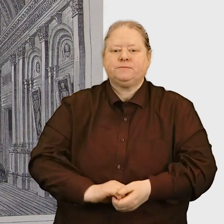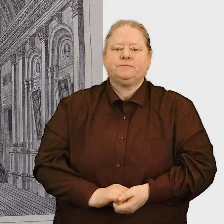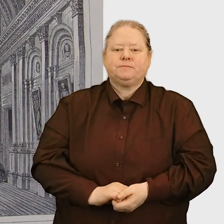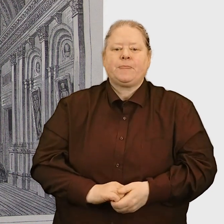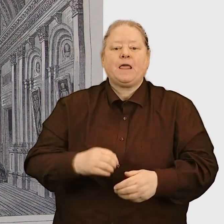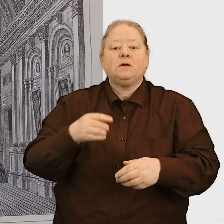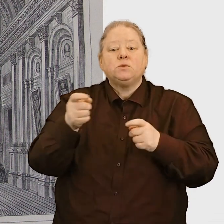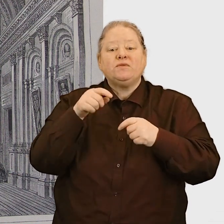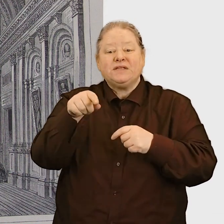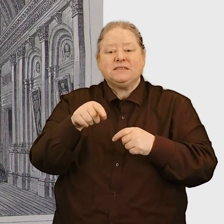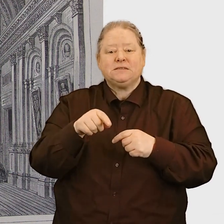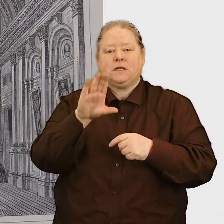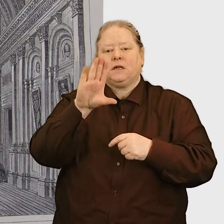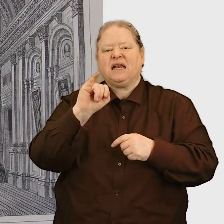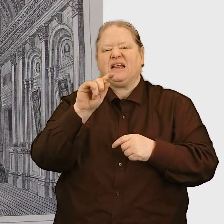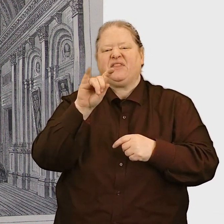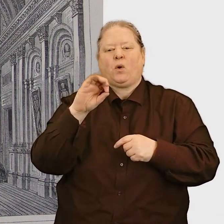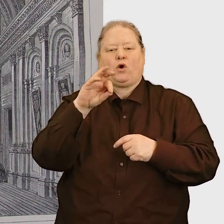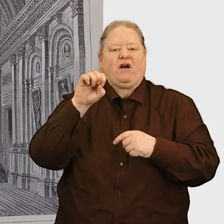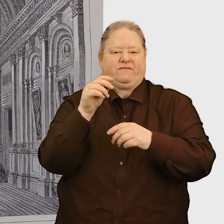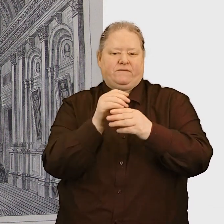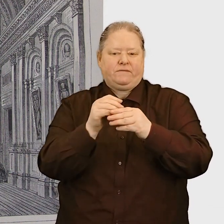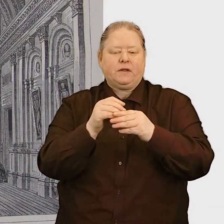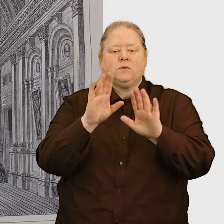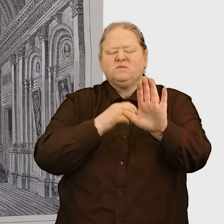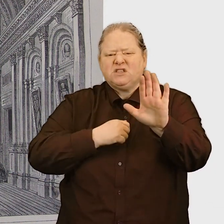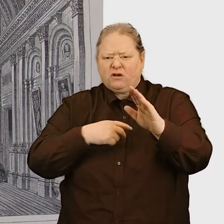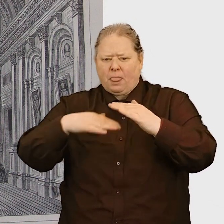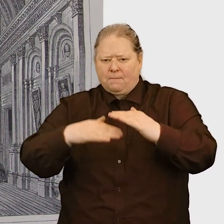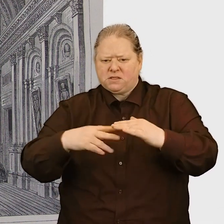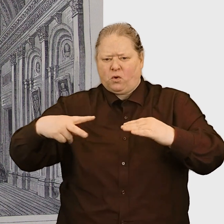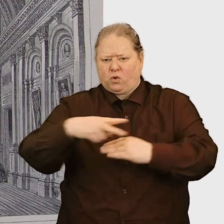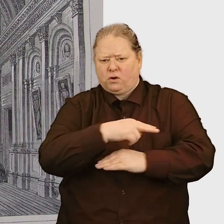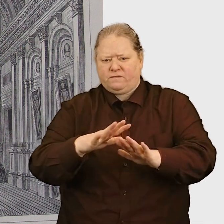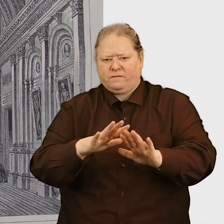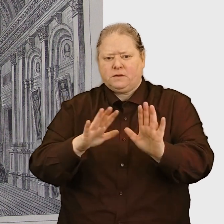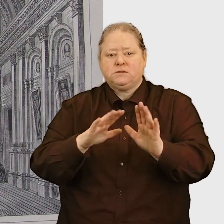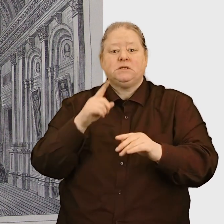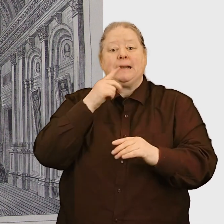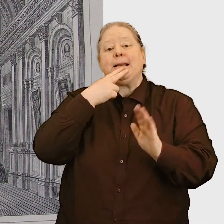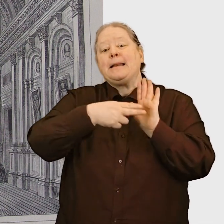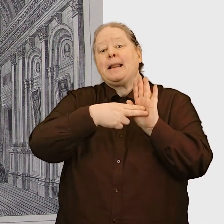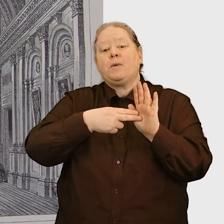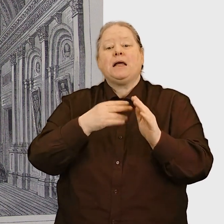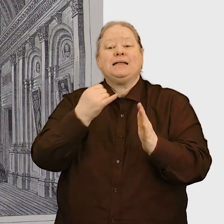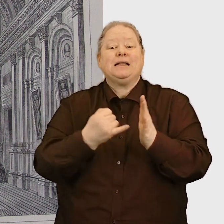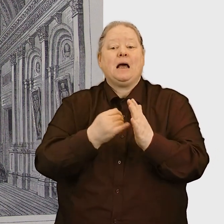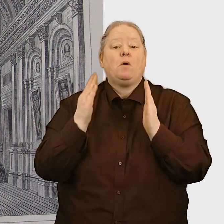And so this is the lithograph as I say that was printed at the time. And although, sorry, I've cut it off on the bottom, it's actually labelled as the examination hall of the College, although in the